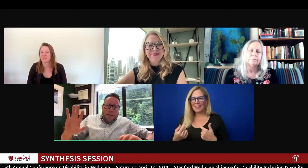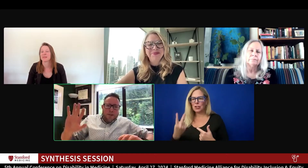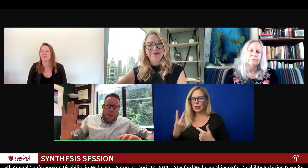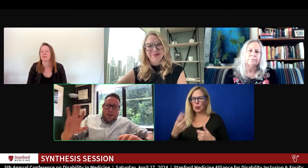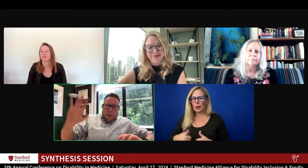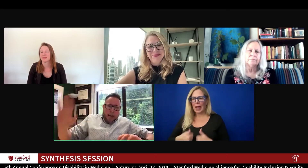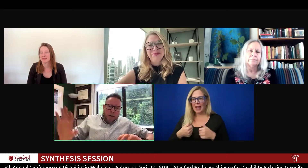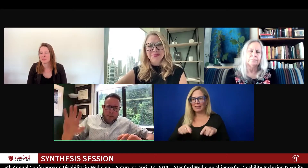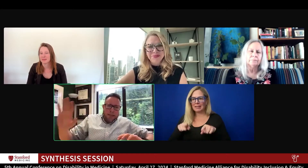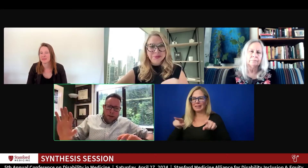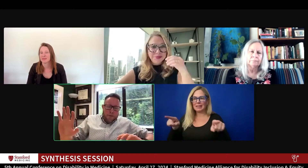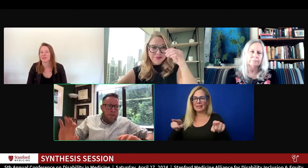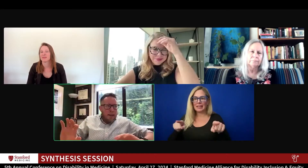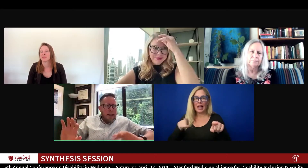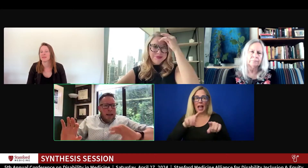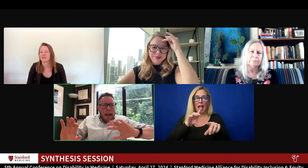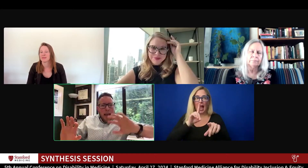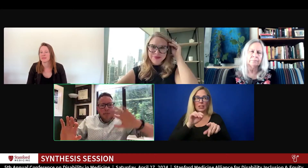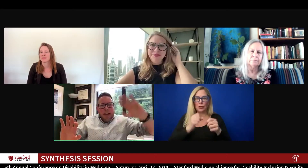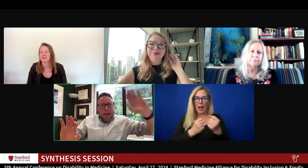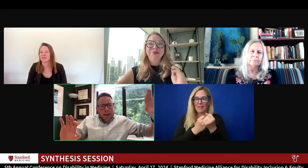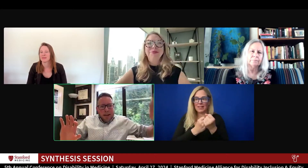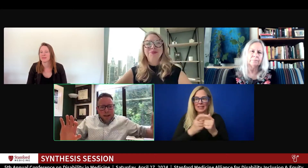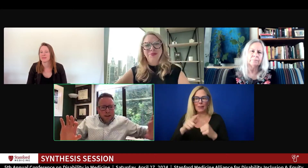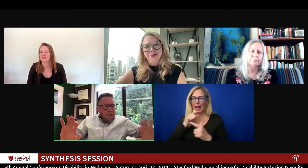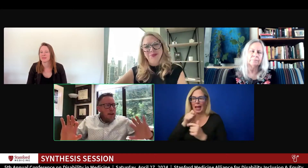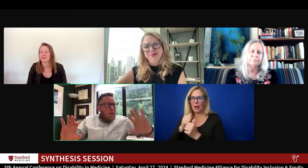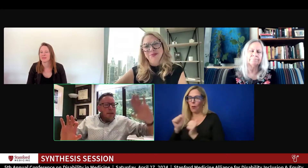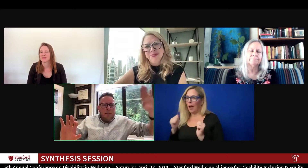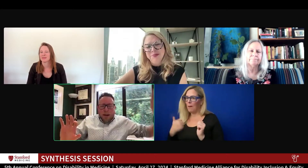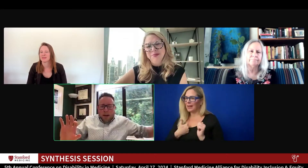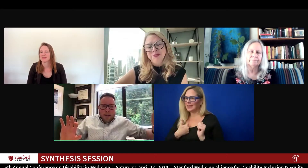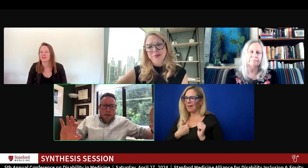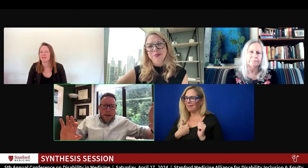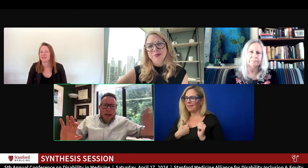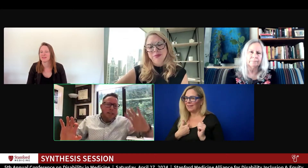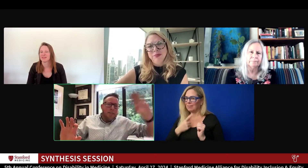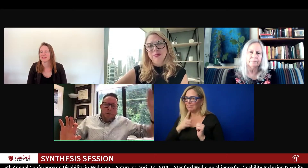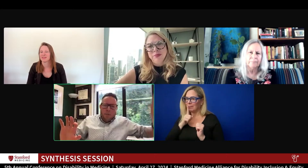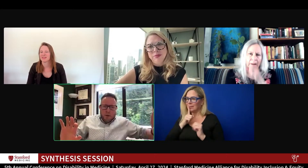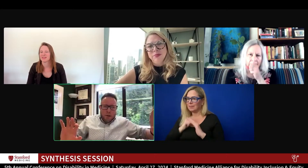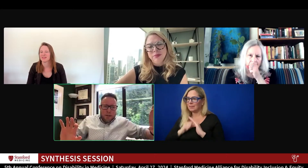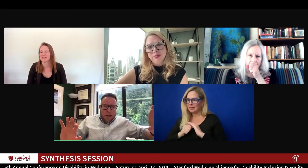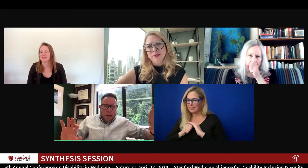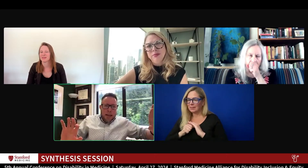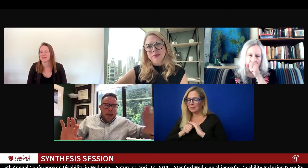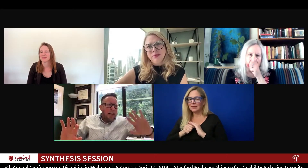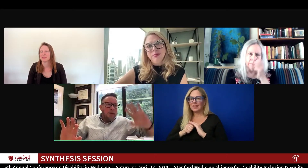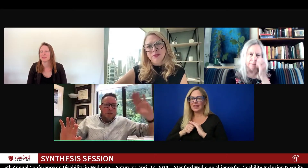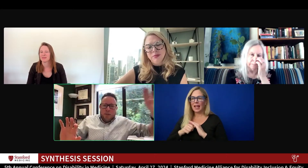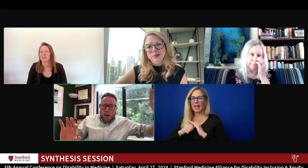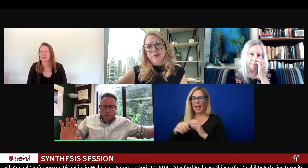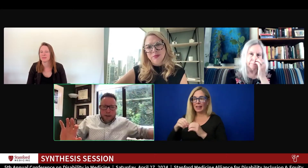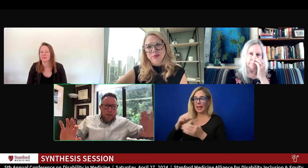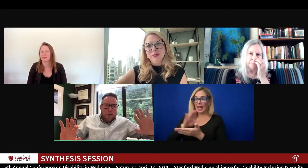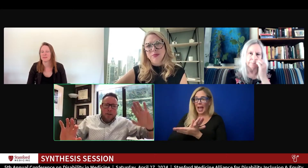but I don't actually out myself. And then I'm in my academic world, and I do environmental